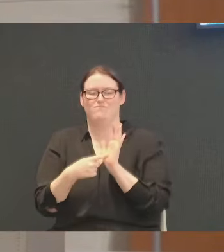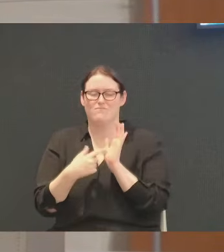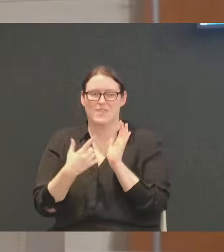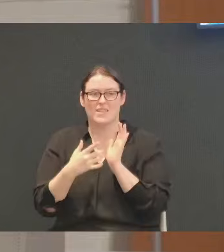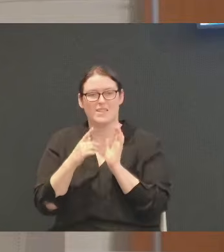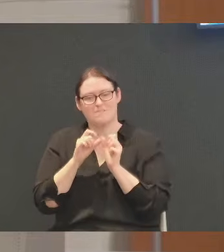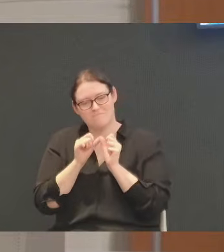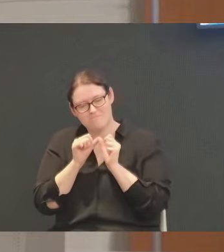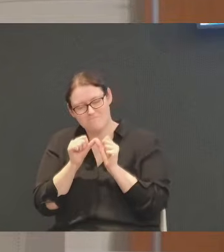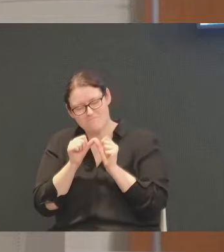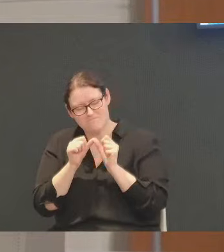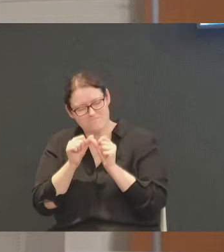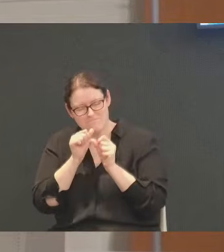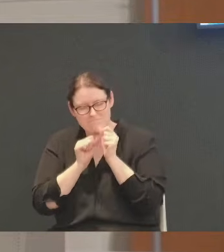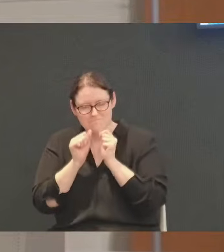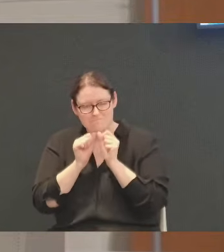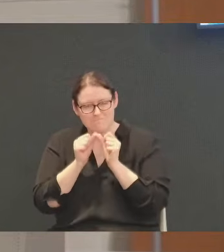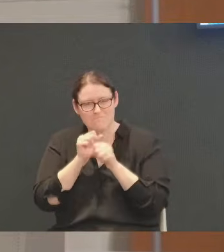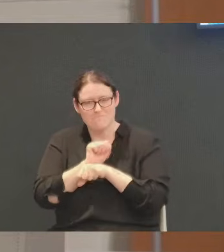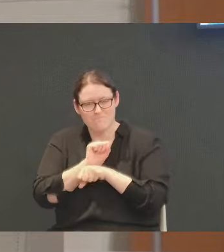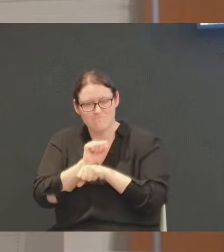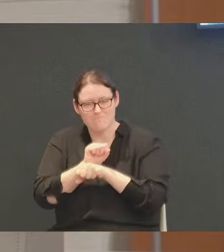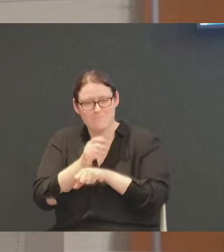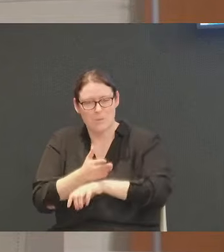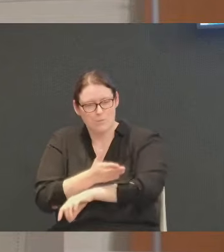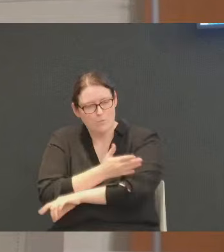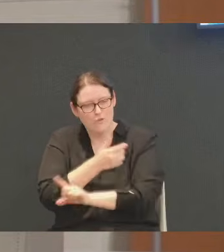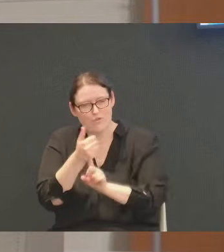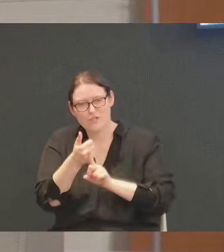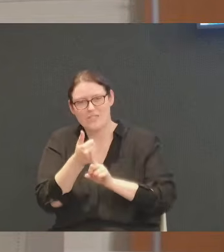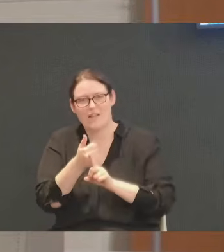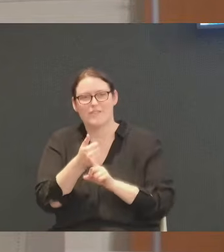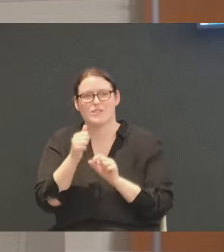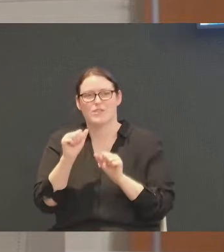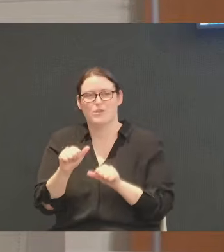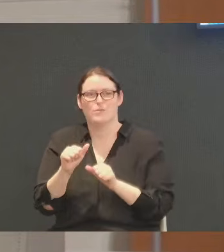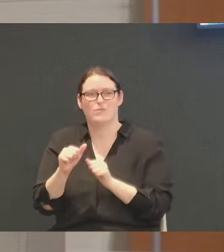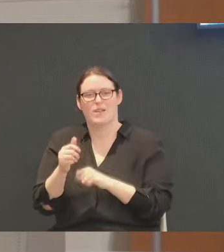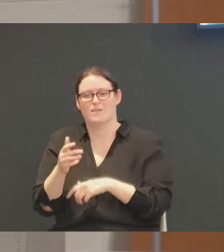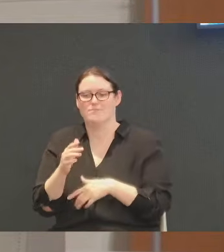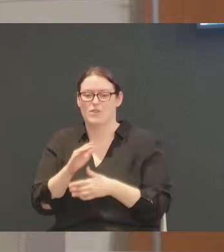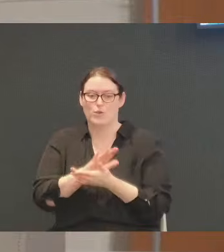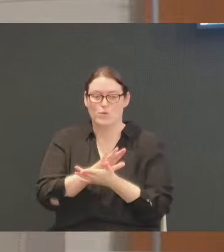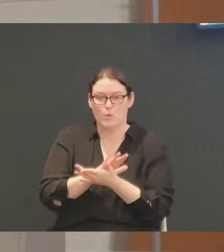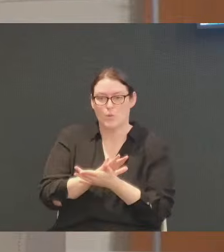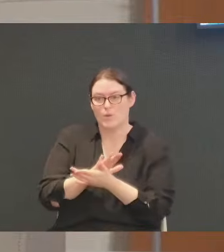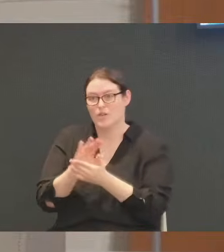striving to become a better person, one can also make their school, community, and future better,